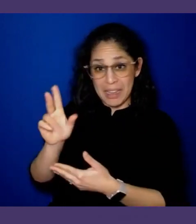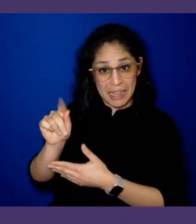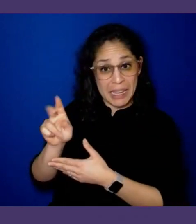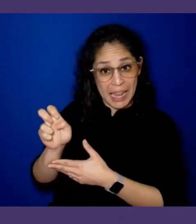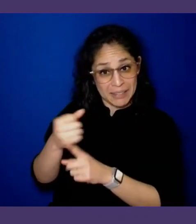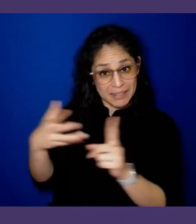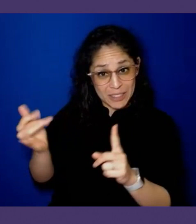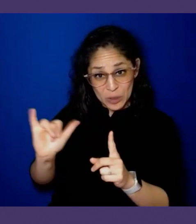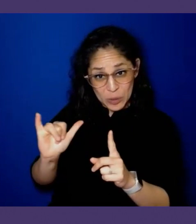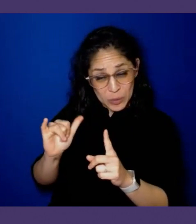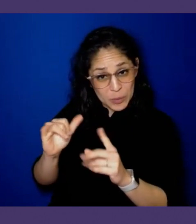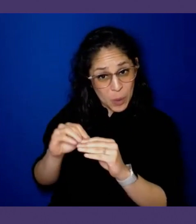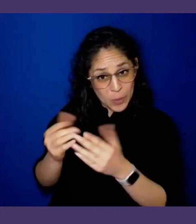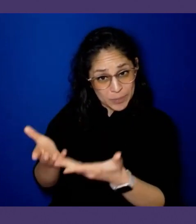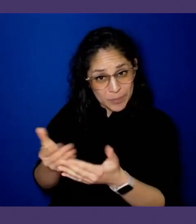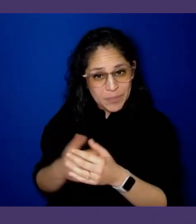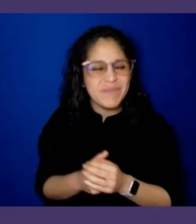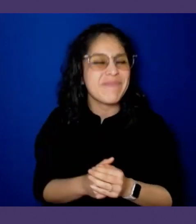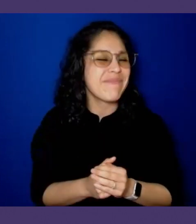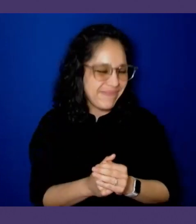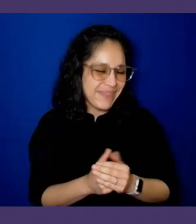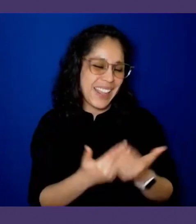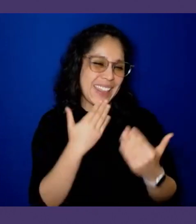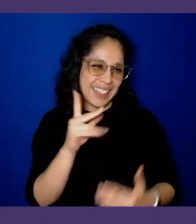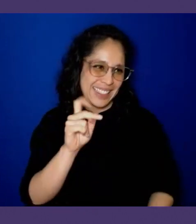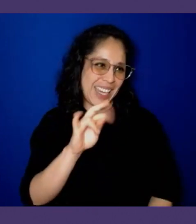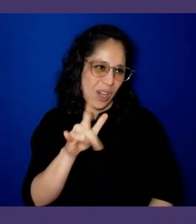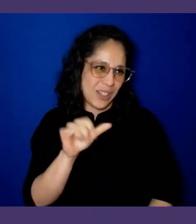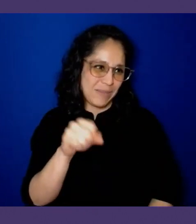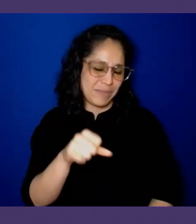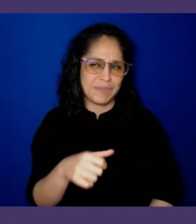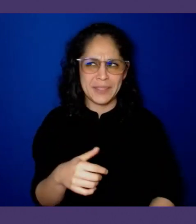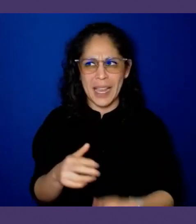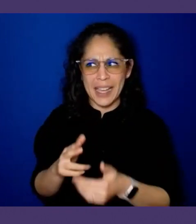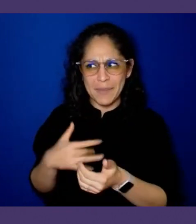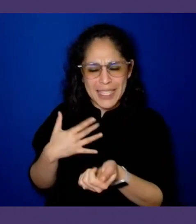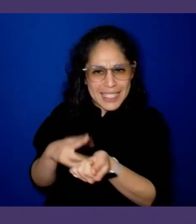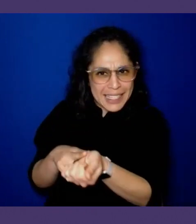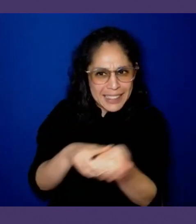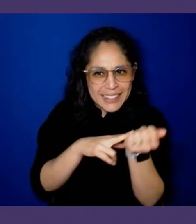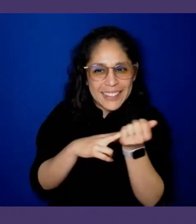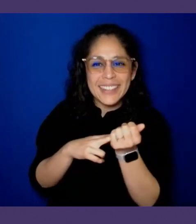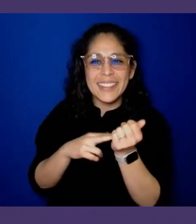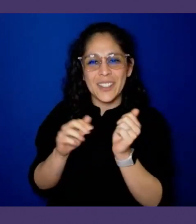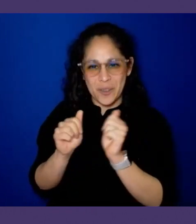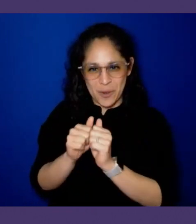Kate Sonka: Thanks, Carie. I'm sensing a theme between both Shawn and Sam, of course, indirectly.